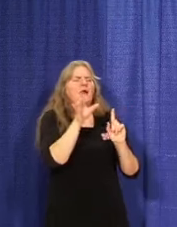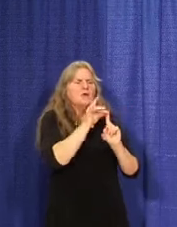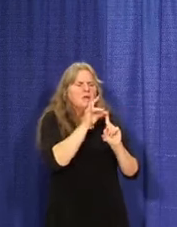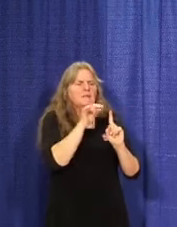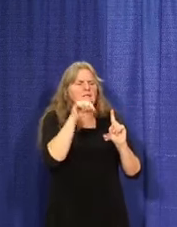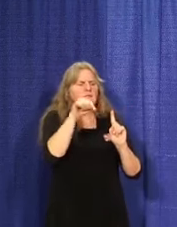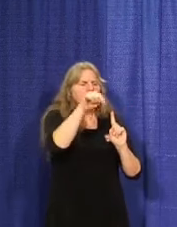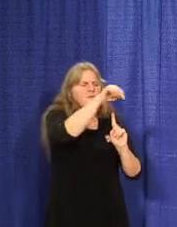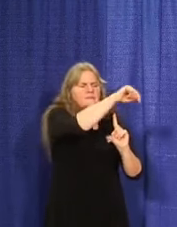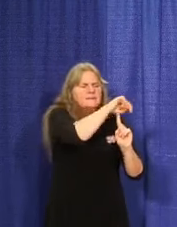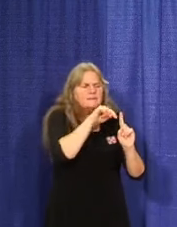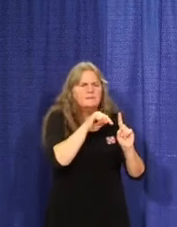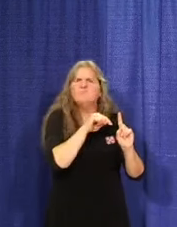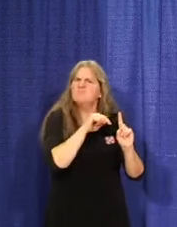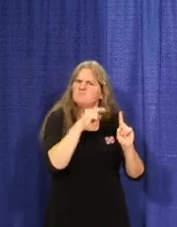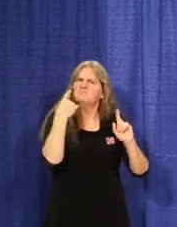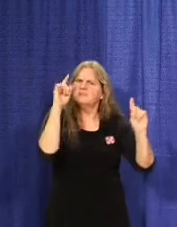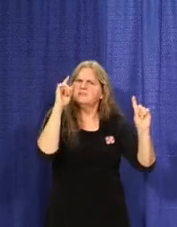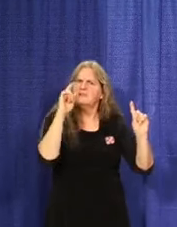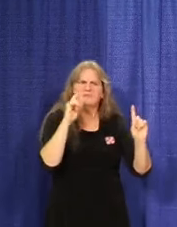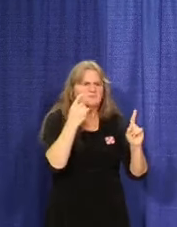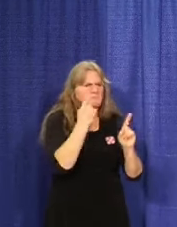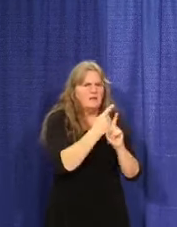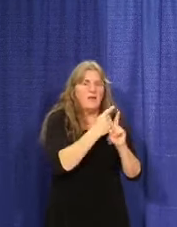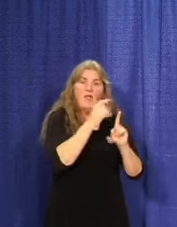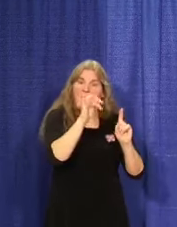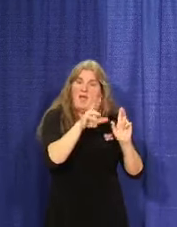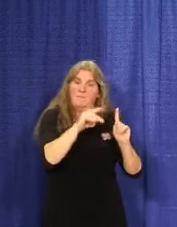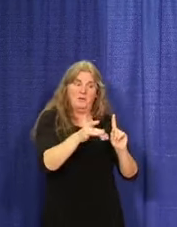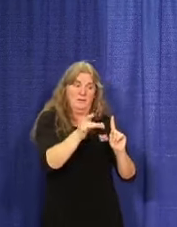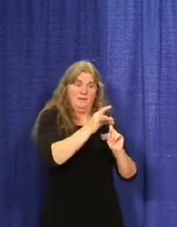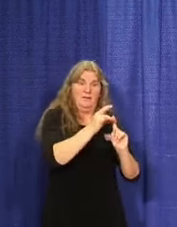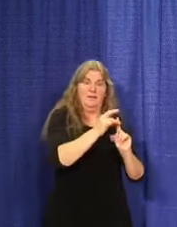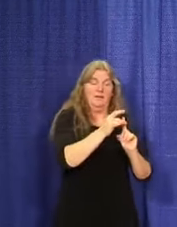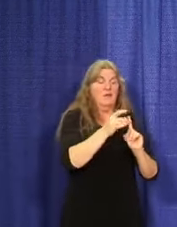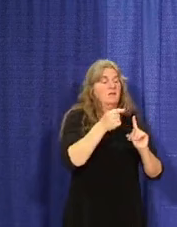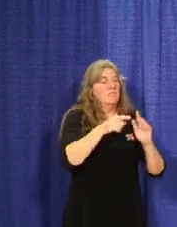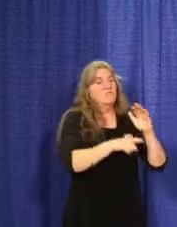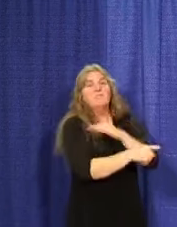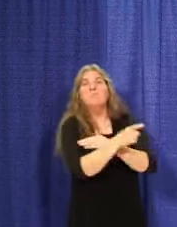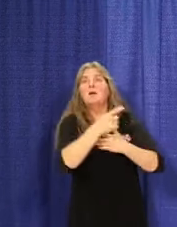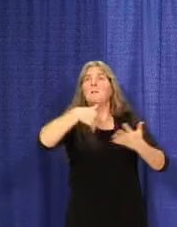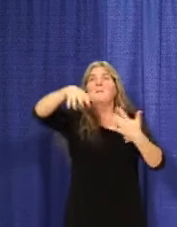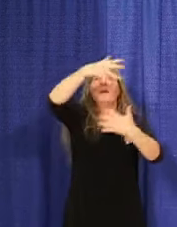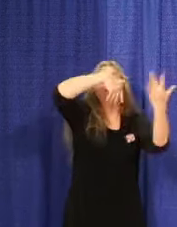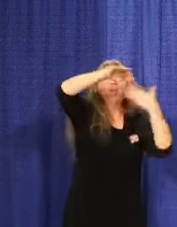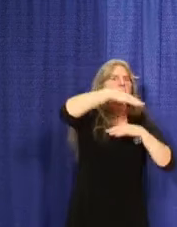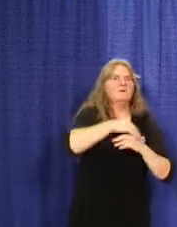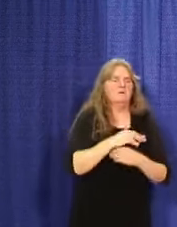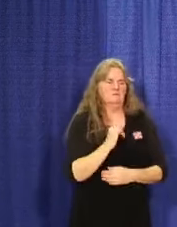The individual did not circulate within the community but stuck close to home, and YCDC was able